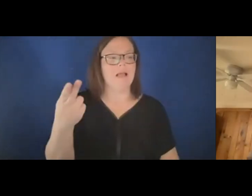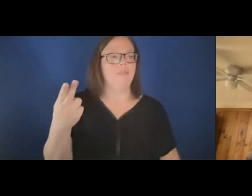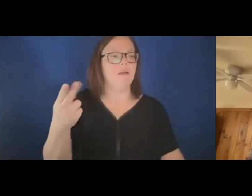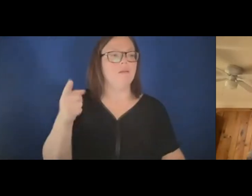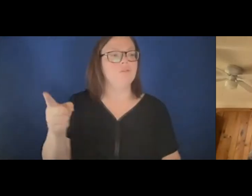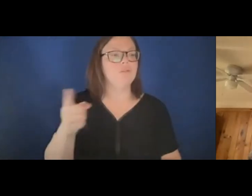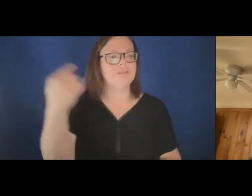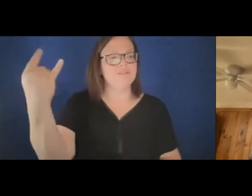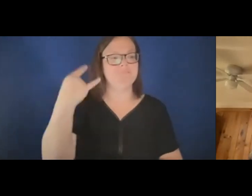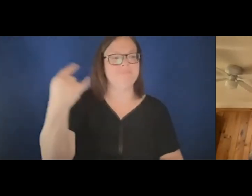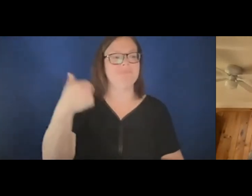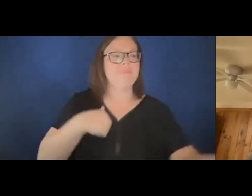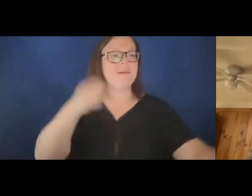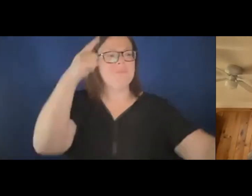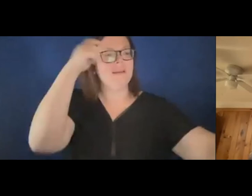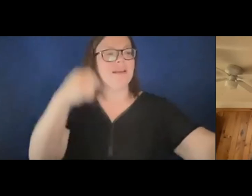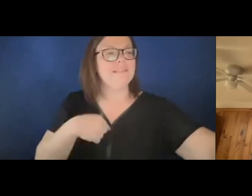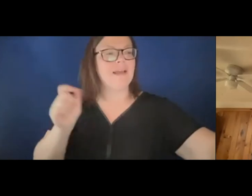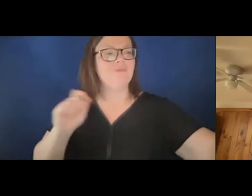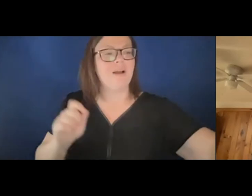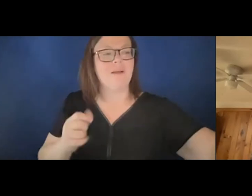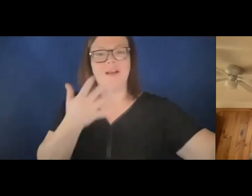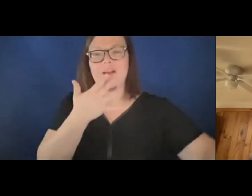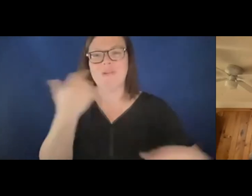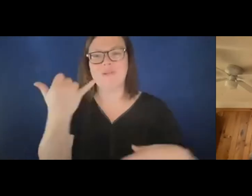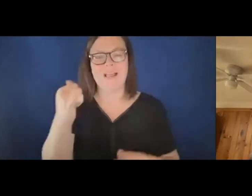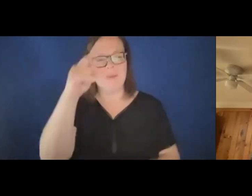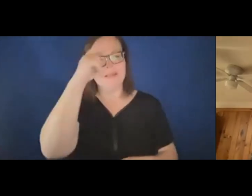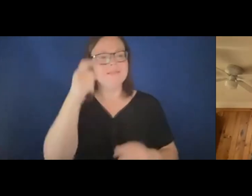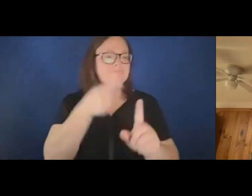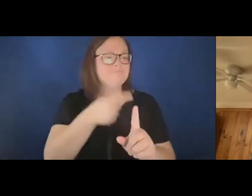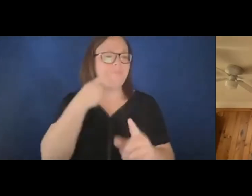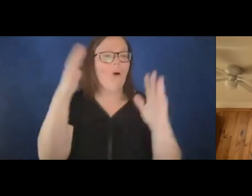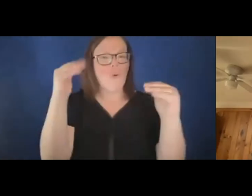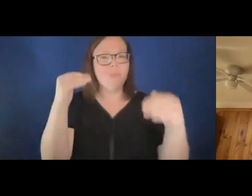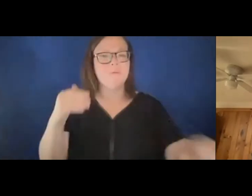of me because I write about the color yellow, because it's a source of hope, so she's saying